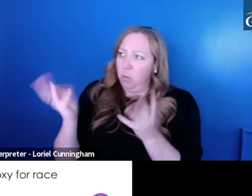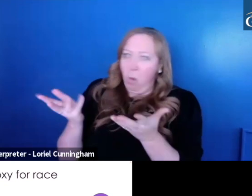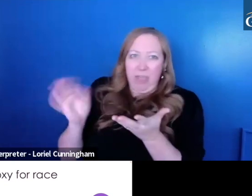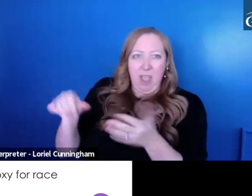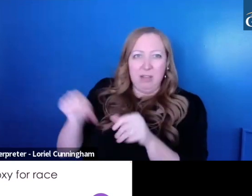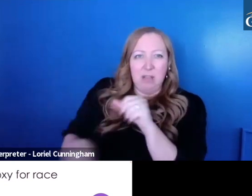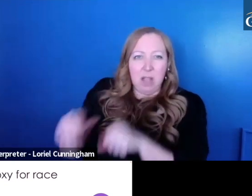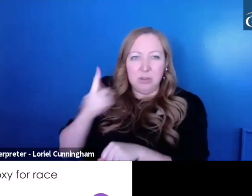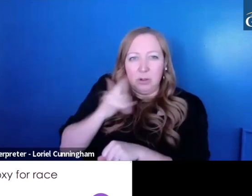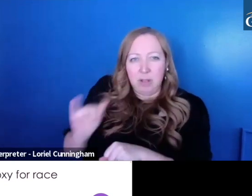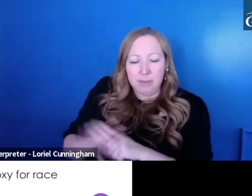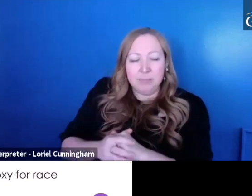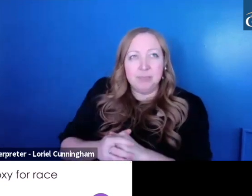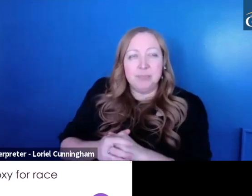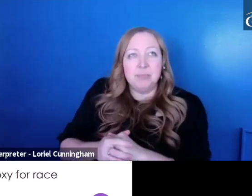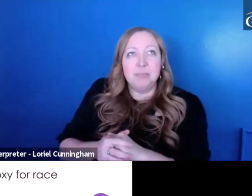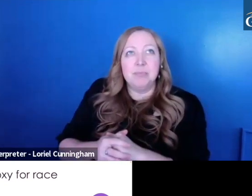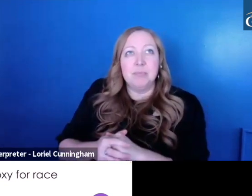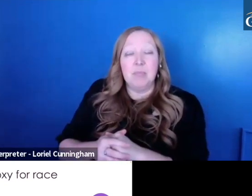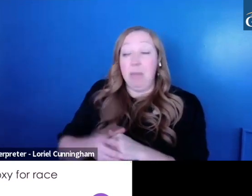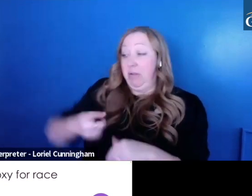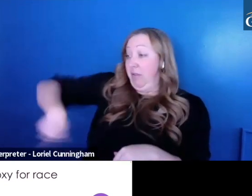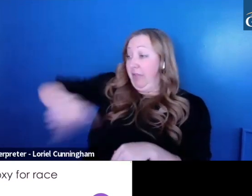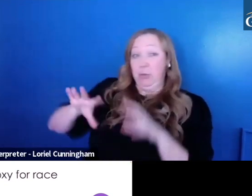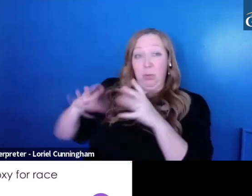are looking at the relationship between what we